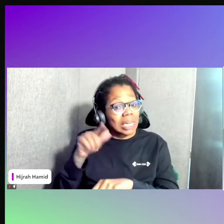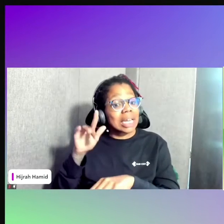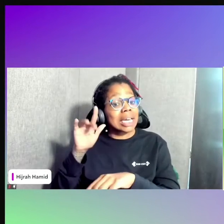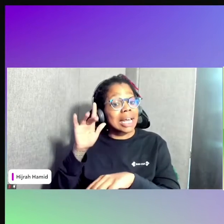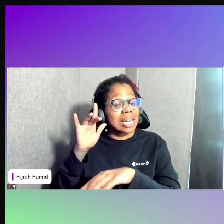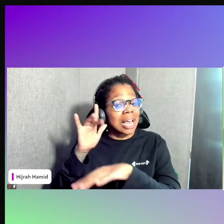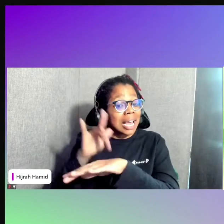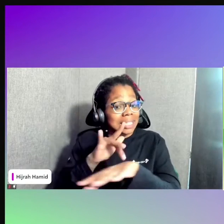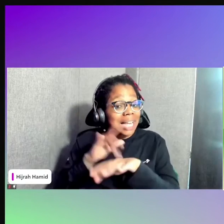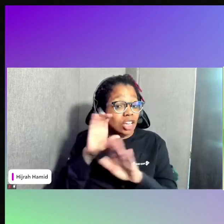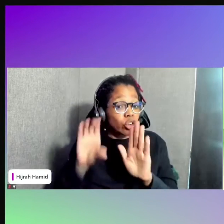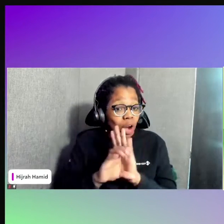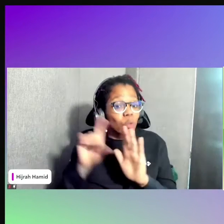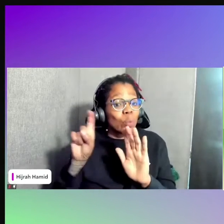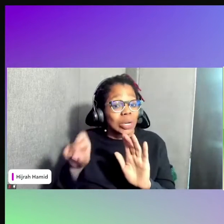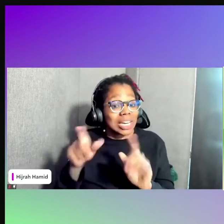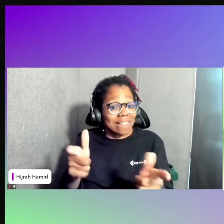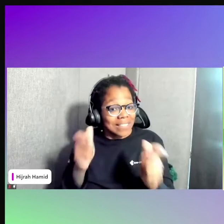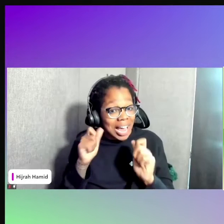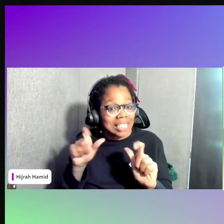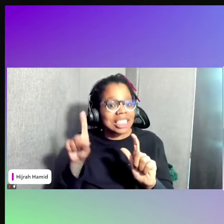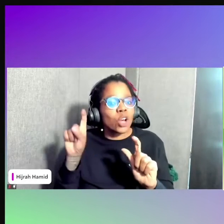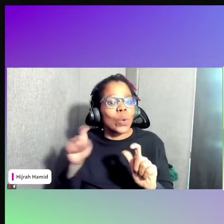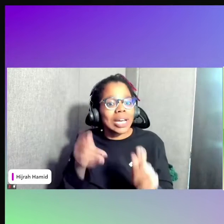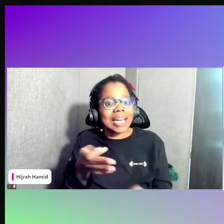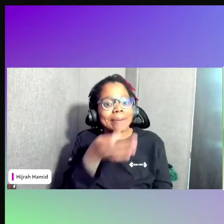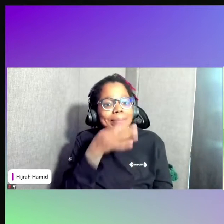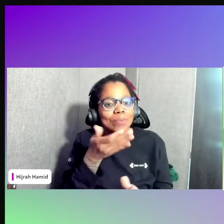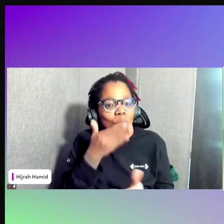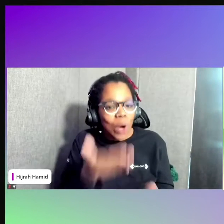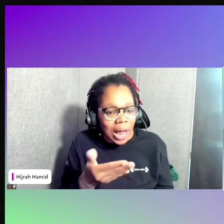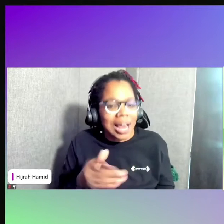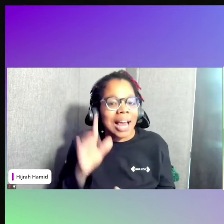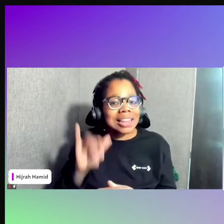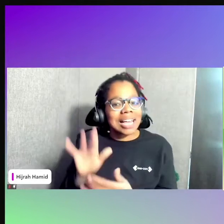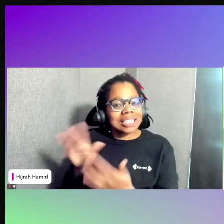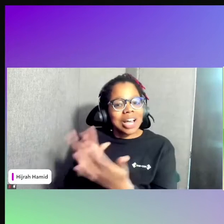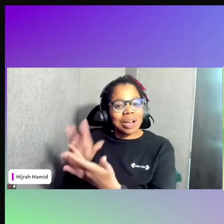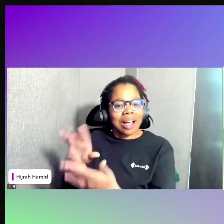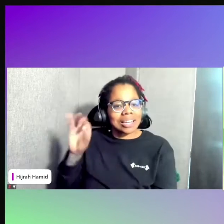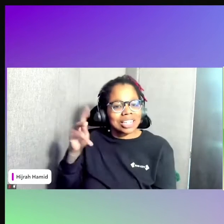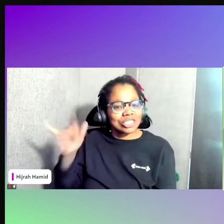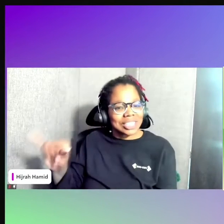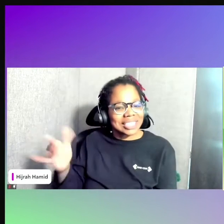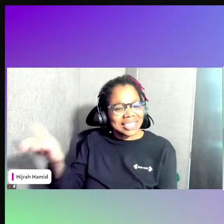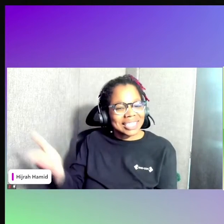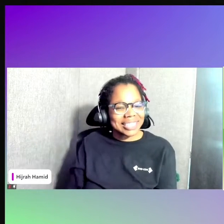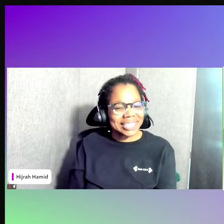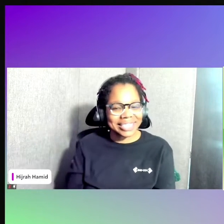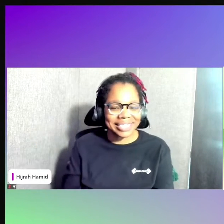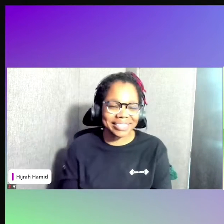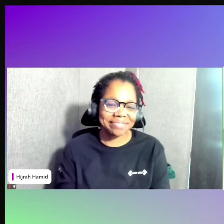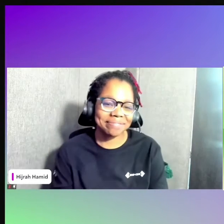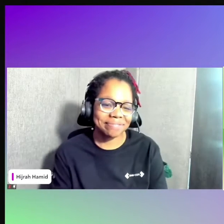That's one of the main places we test our work, and we thought we needed some tactile graphics, and we needed them fast and done well, and so that's how I